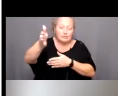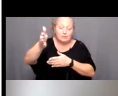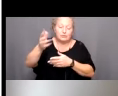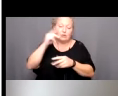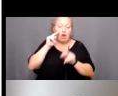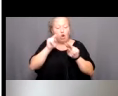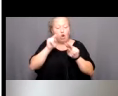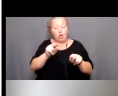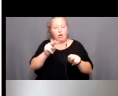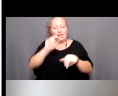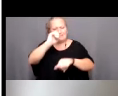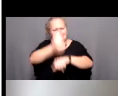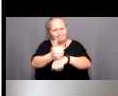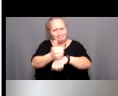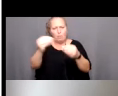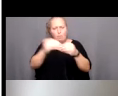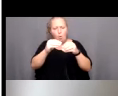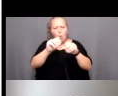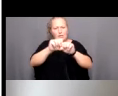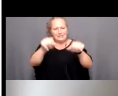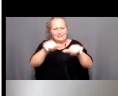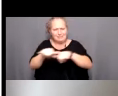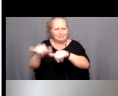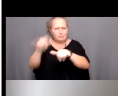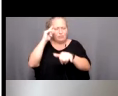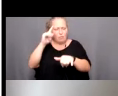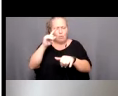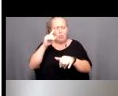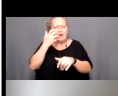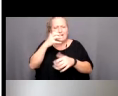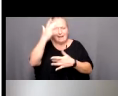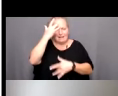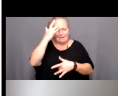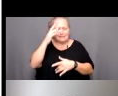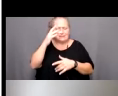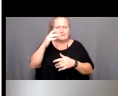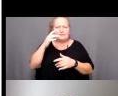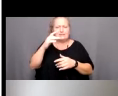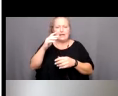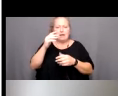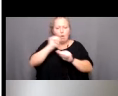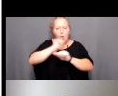looking into establishing more systematic public health surveillance for heat illness in order to give all of us the information that we need